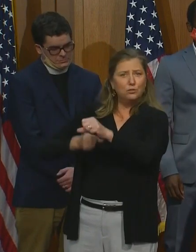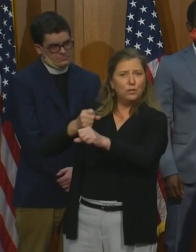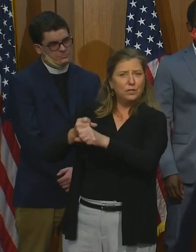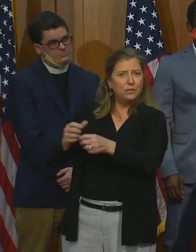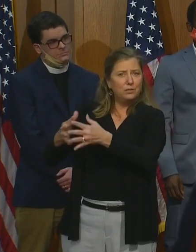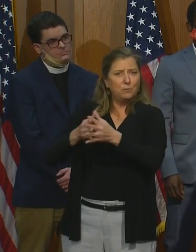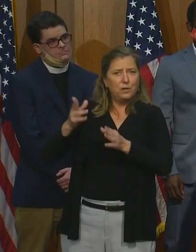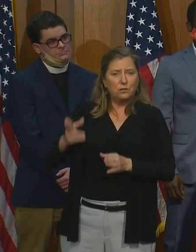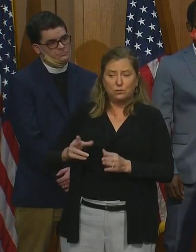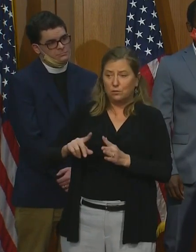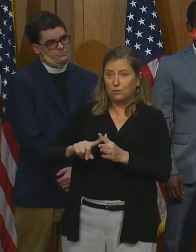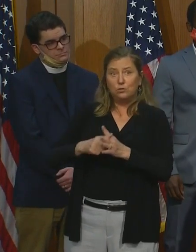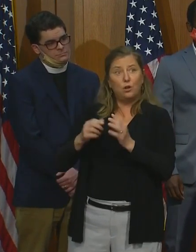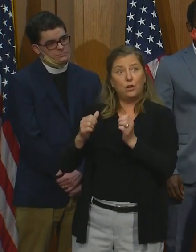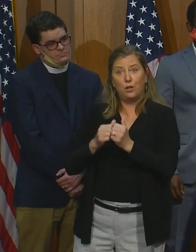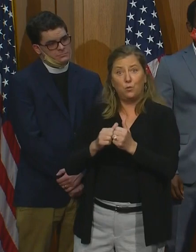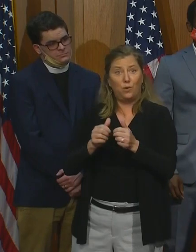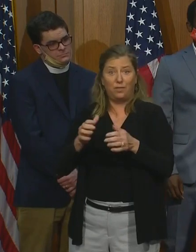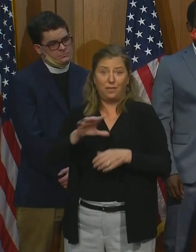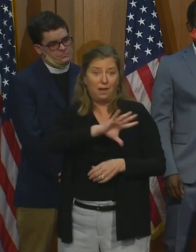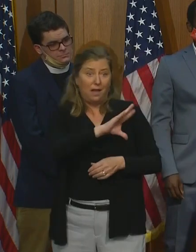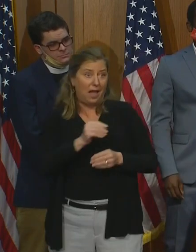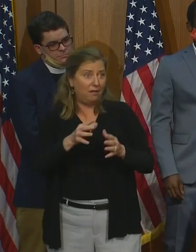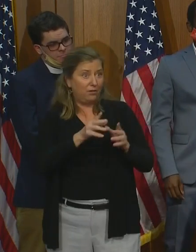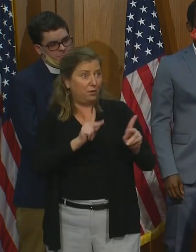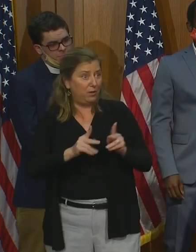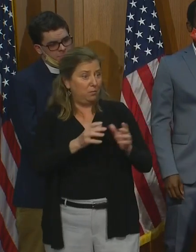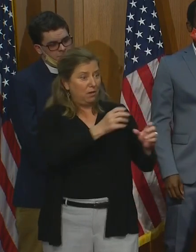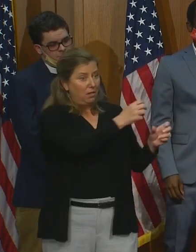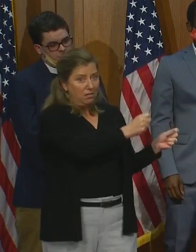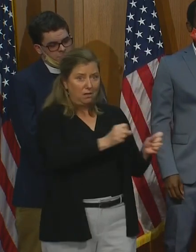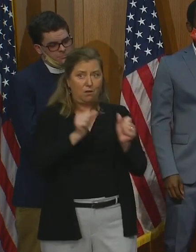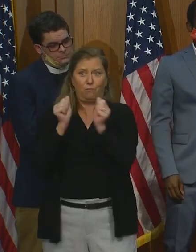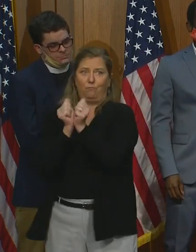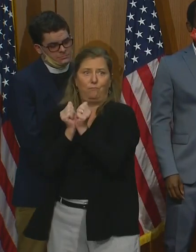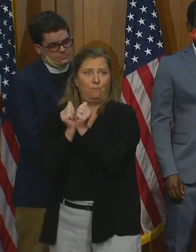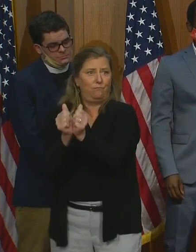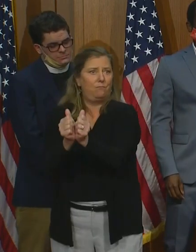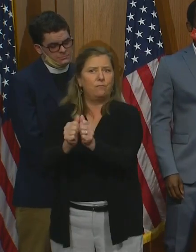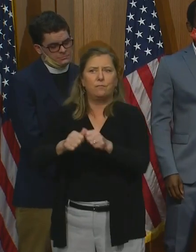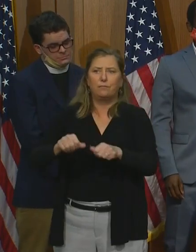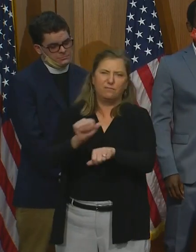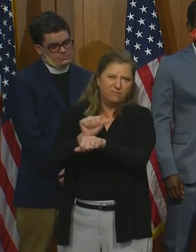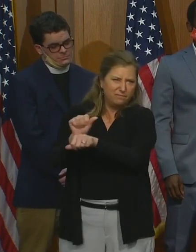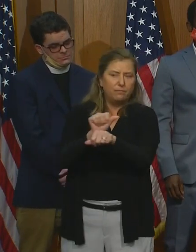HUNDRED YEARS OF AMERICAN HISTORY STARTING WITH THE